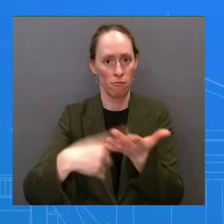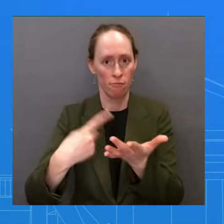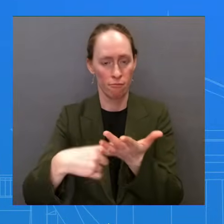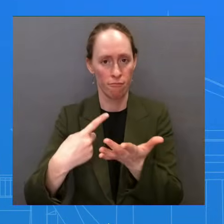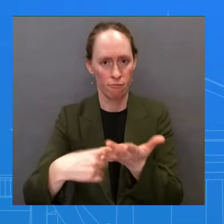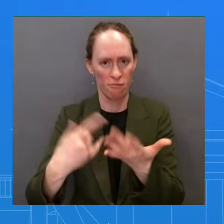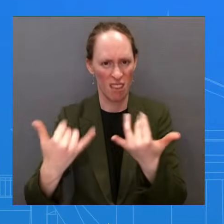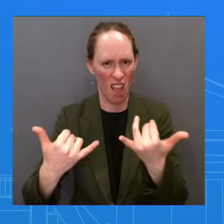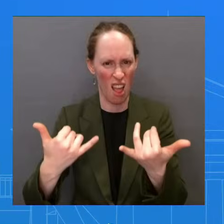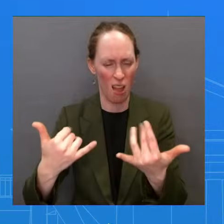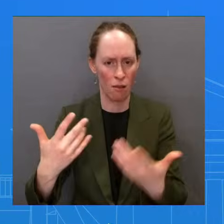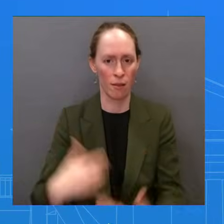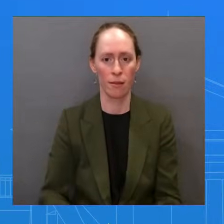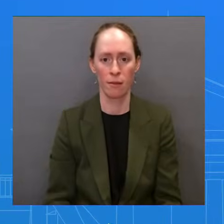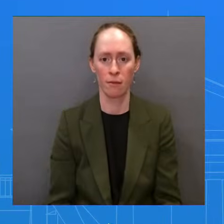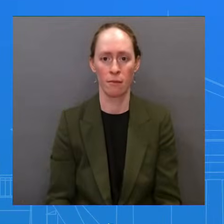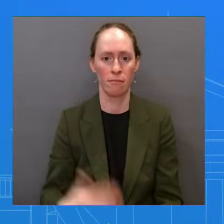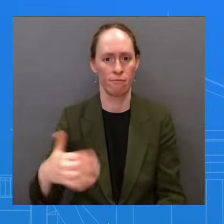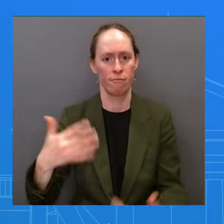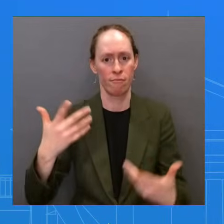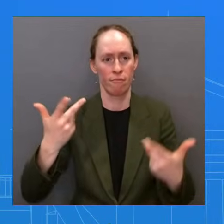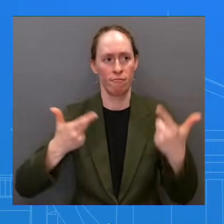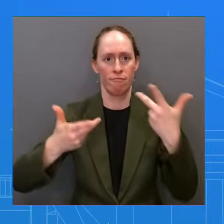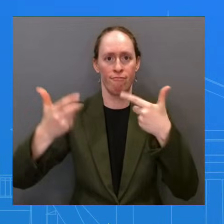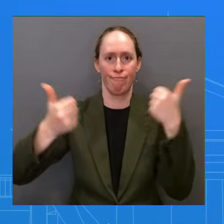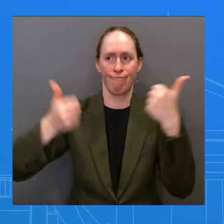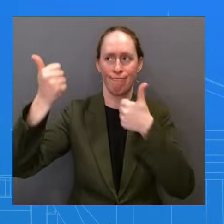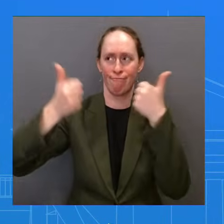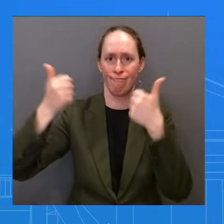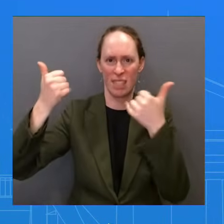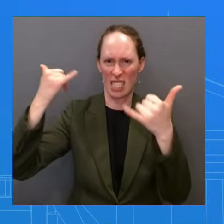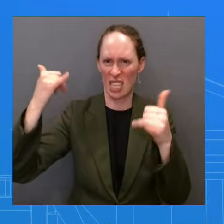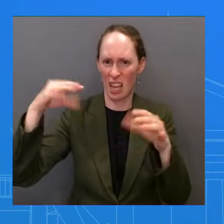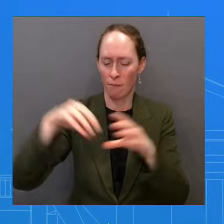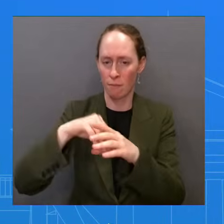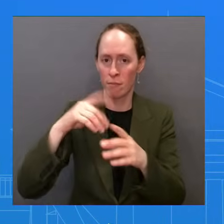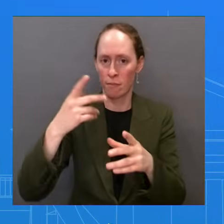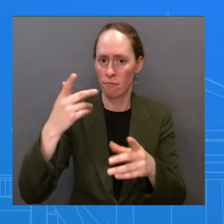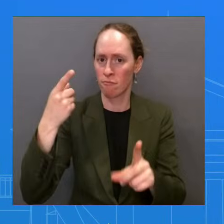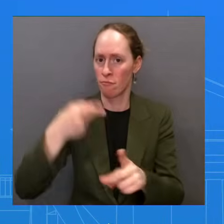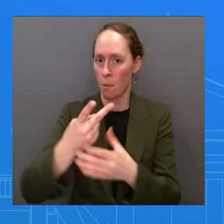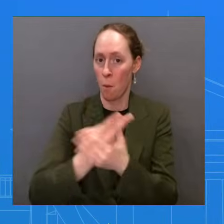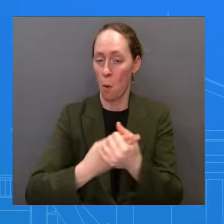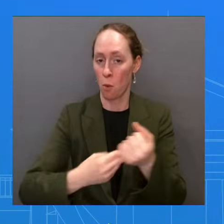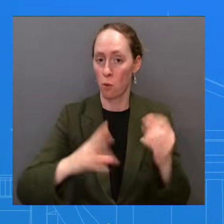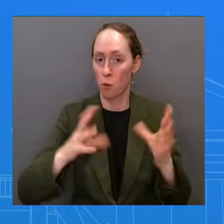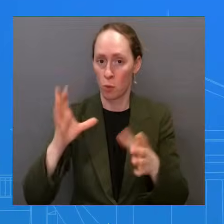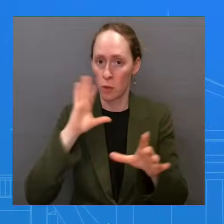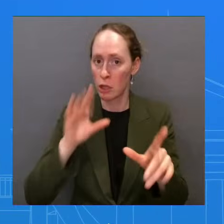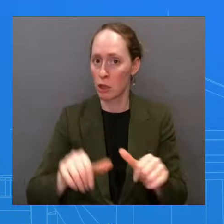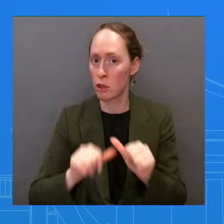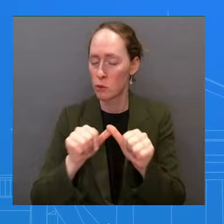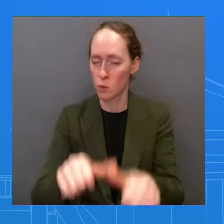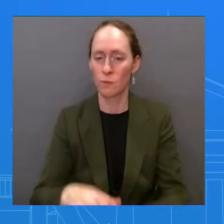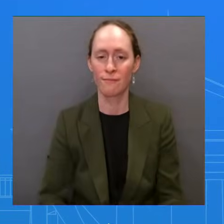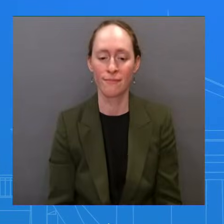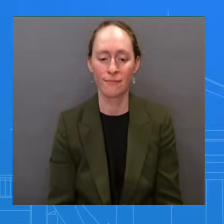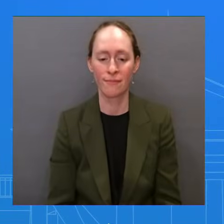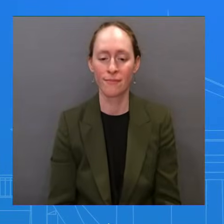to SAF and RSF leadership. And that's what we're going to continue to do, at the President's direction. The Press: And then just looking ahead to the G7, there --